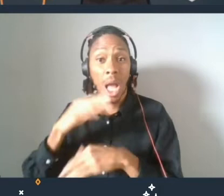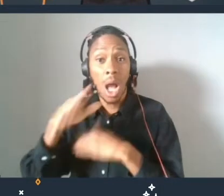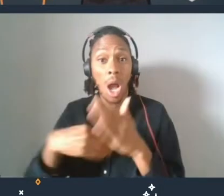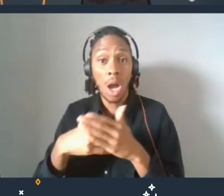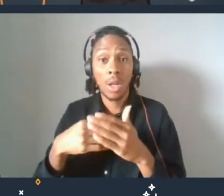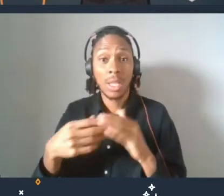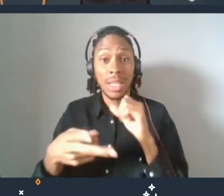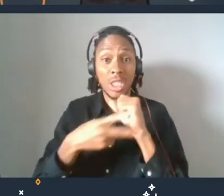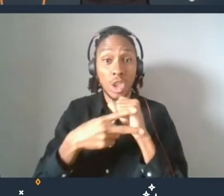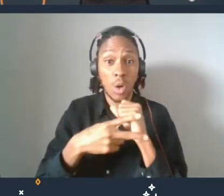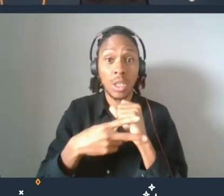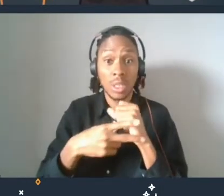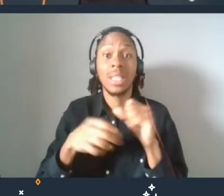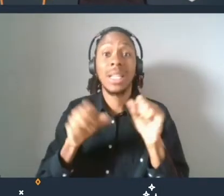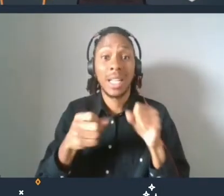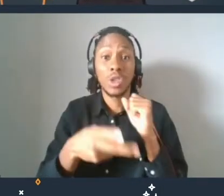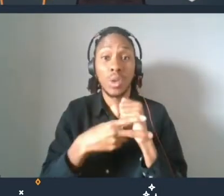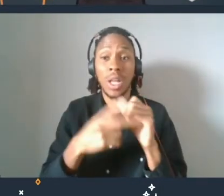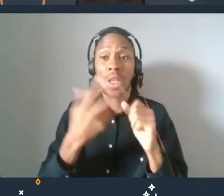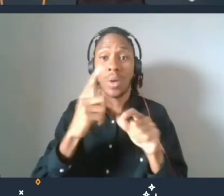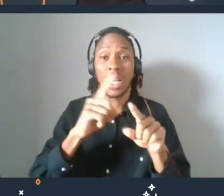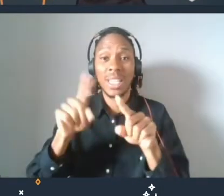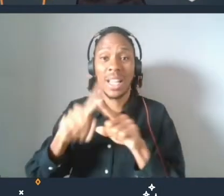of being stored in three independent availability zones.